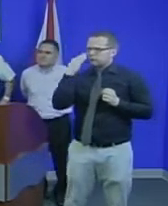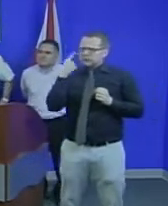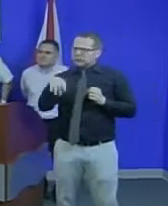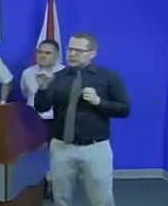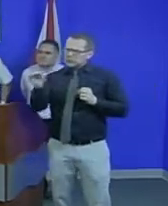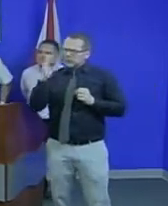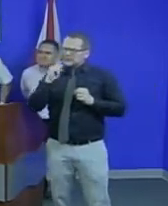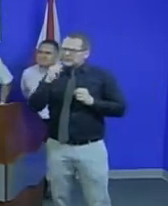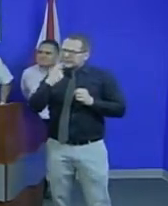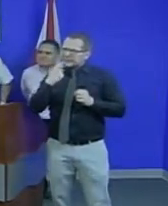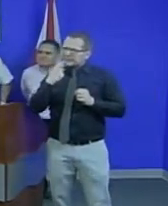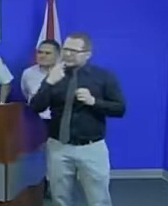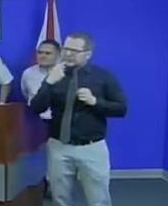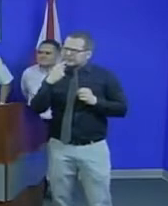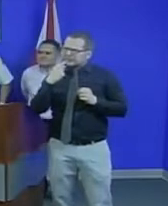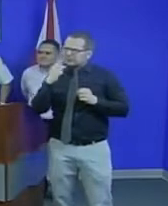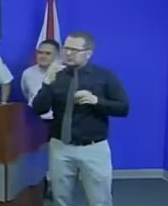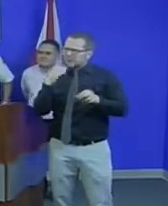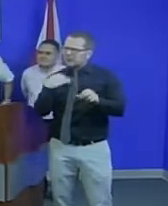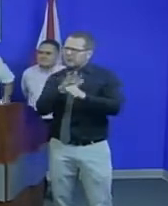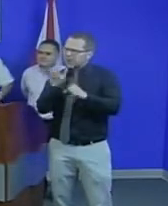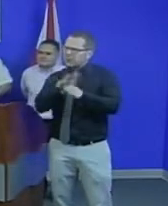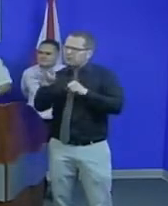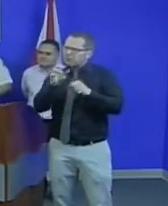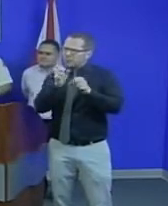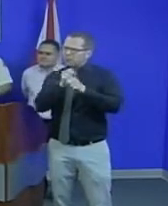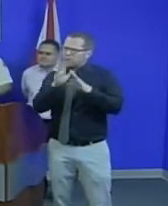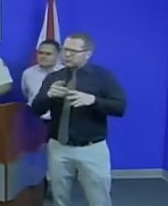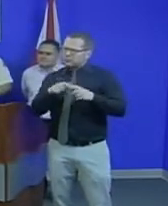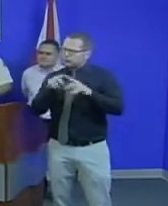TAKEN THIS VERY SERIOUSLY AND THEY'VE INDICATED THAT THEY'LL